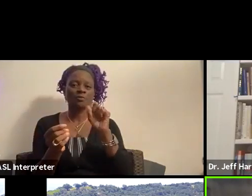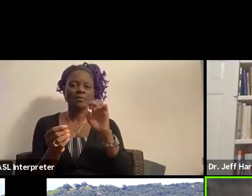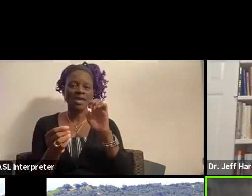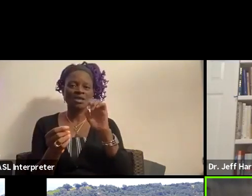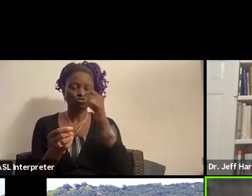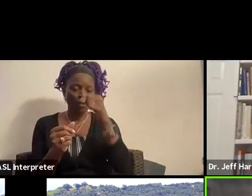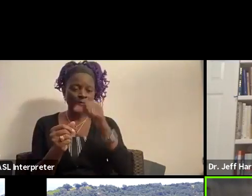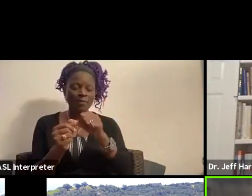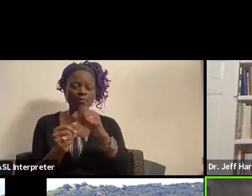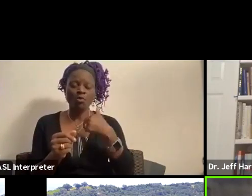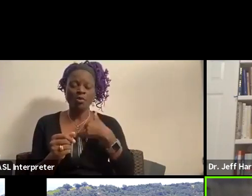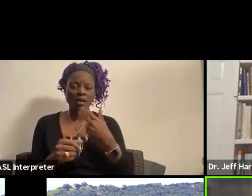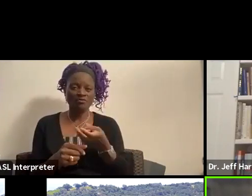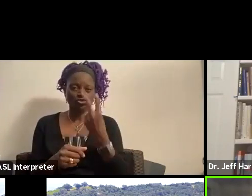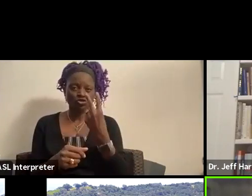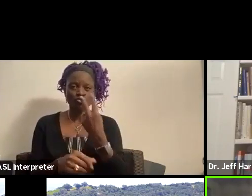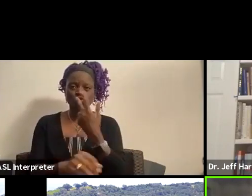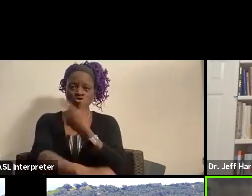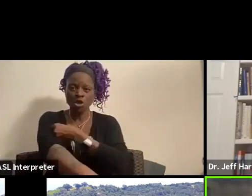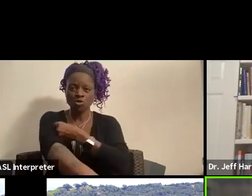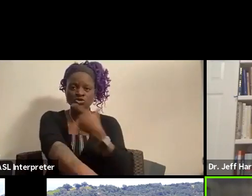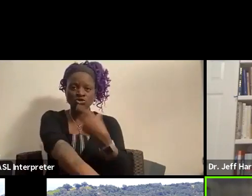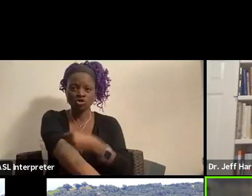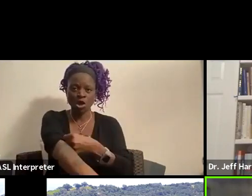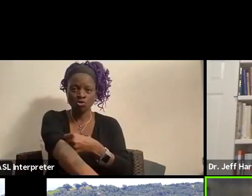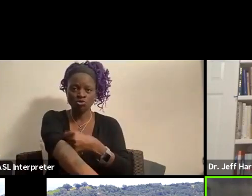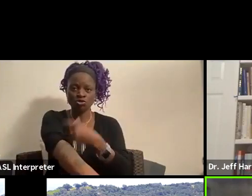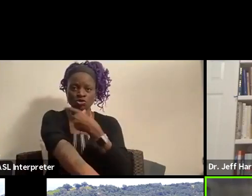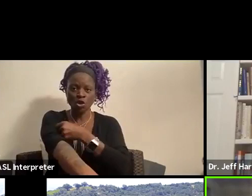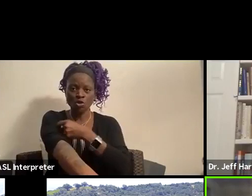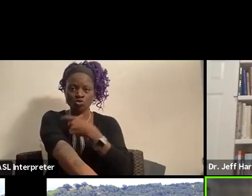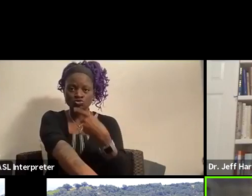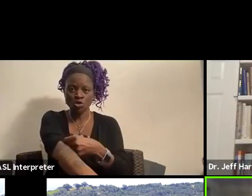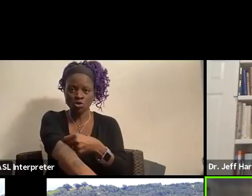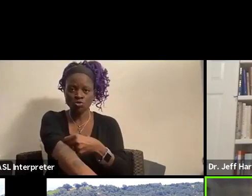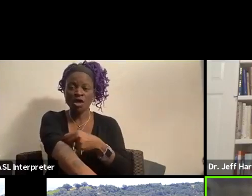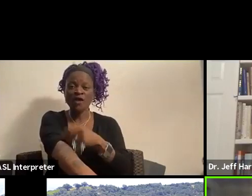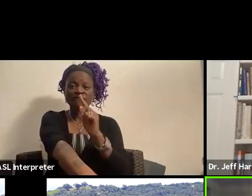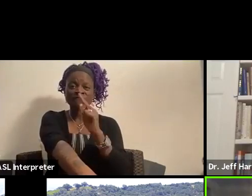vaccine, you're only going twenty five percent or so effective.